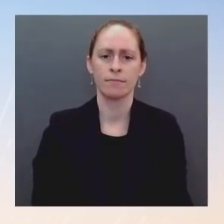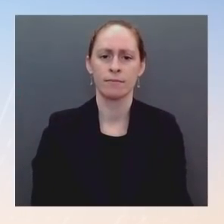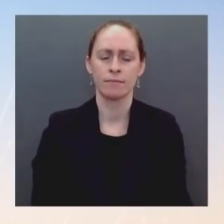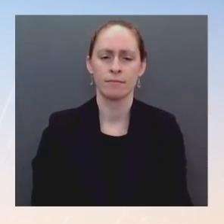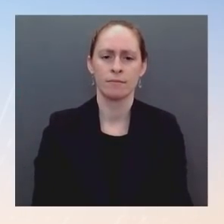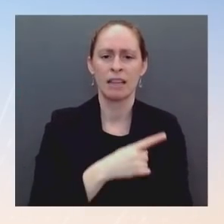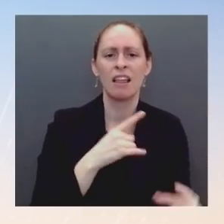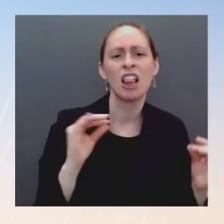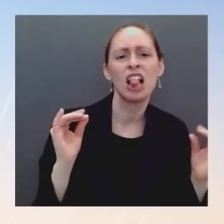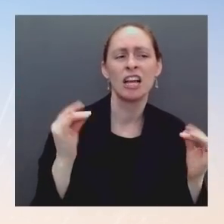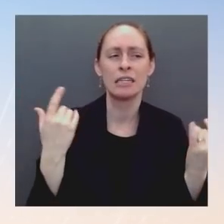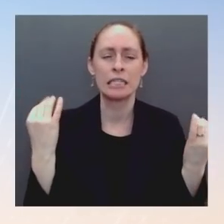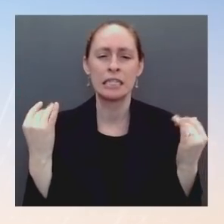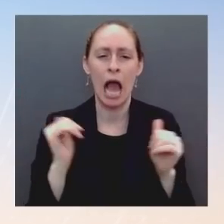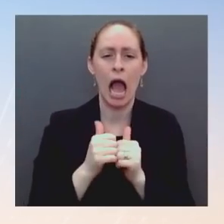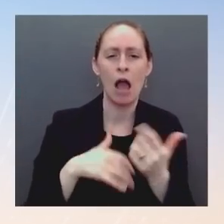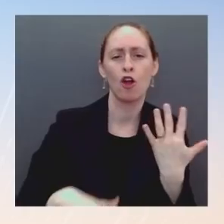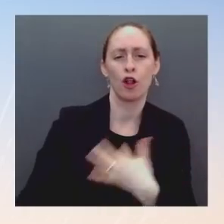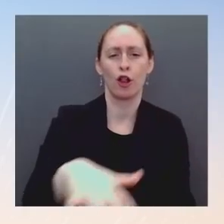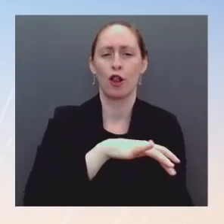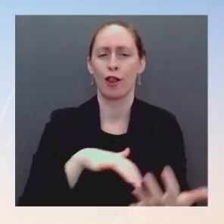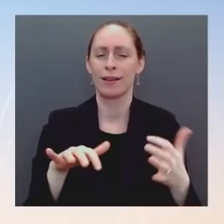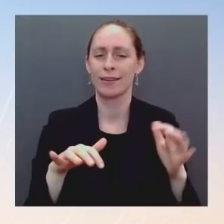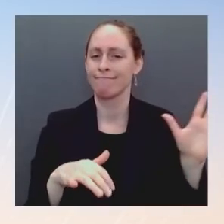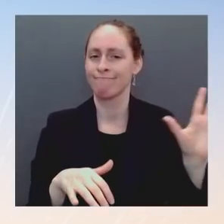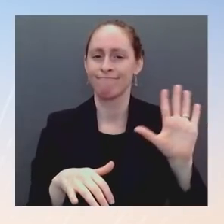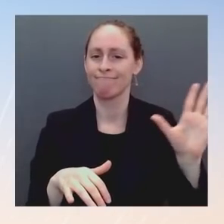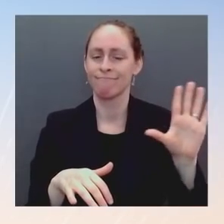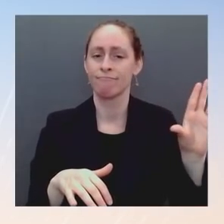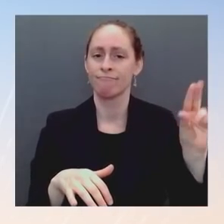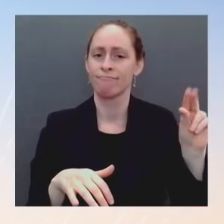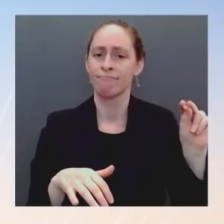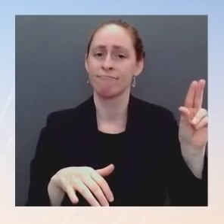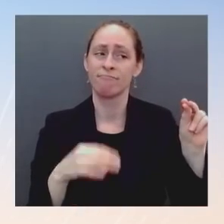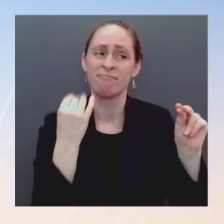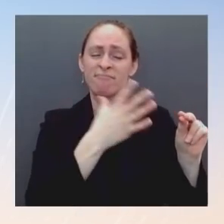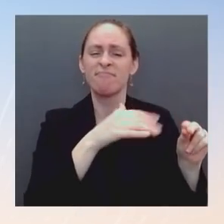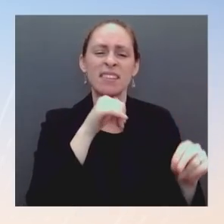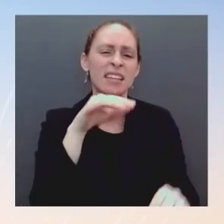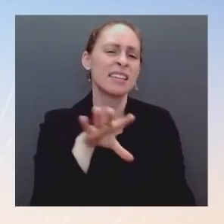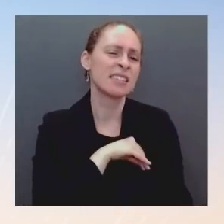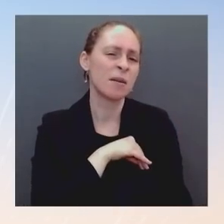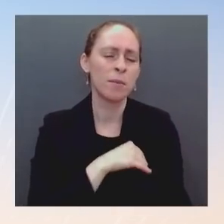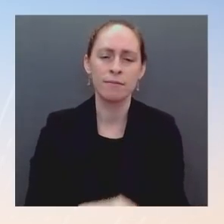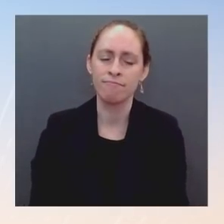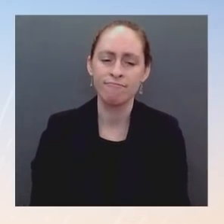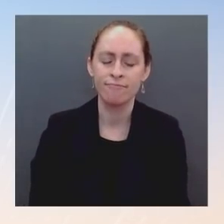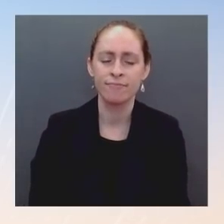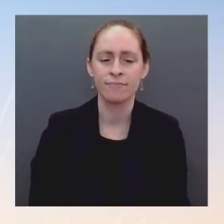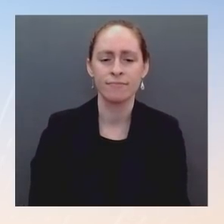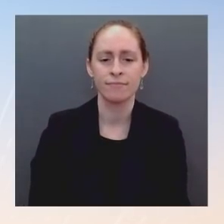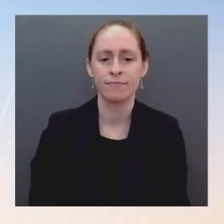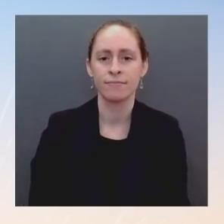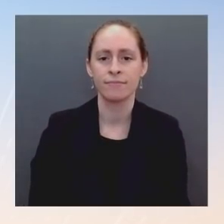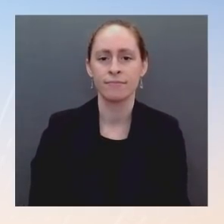The Press: Thank you. One on the Olympics, if I may. Does the President have a stand on this debate